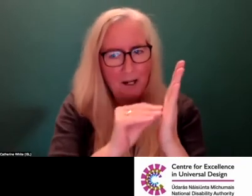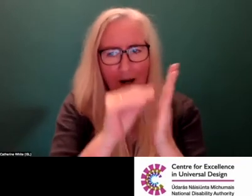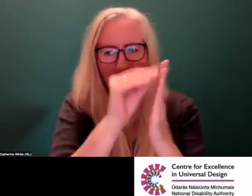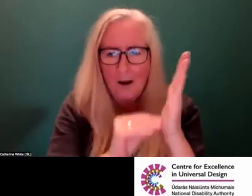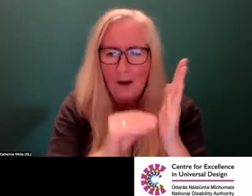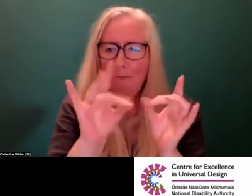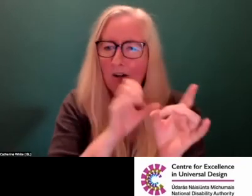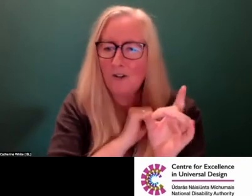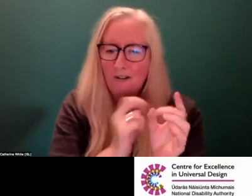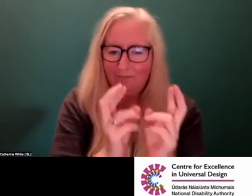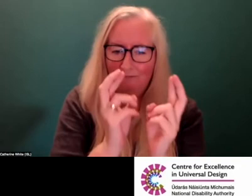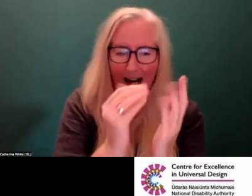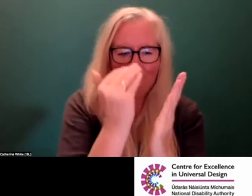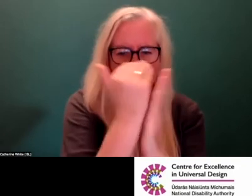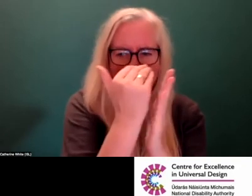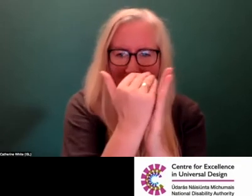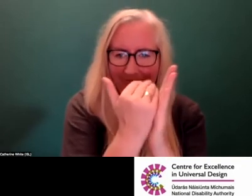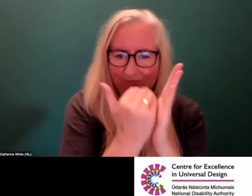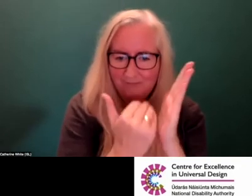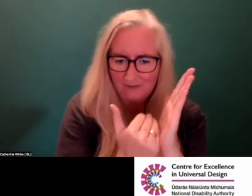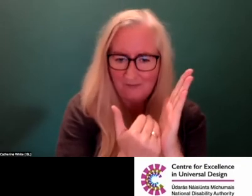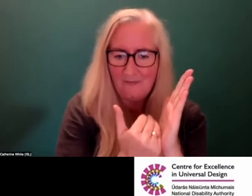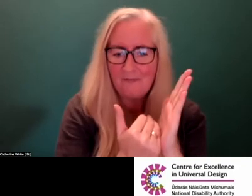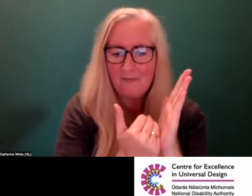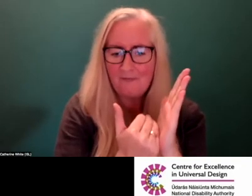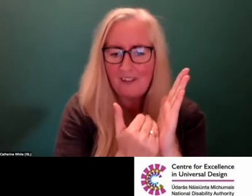make sure that we were getting the kinds of workplaces that would come through.